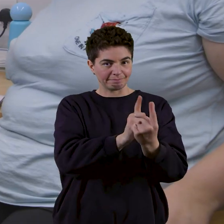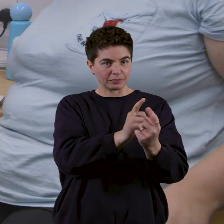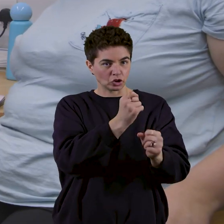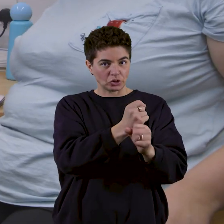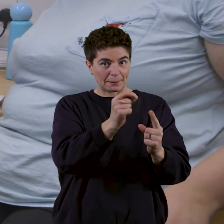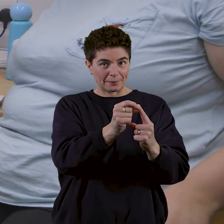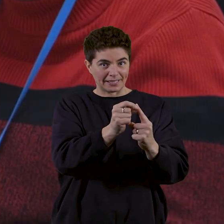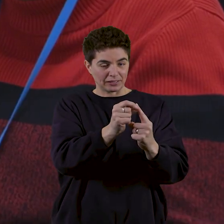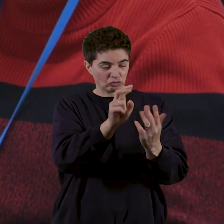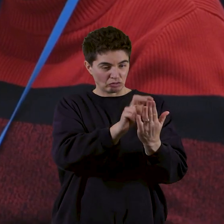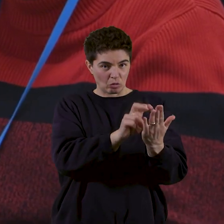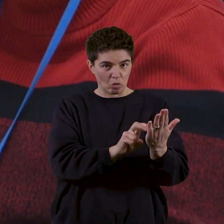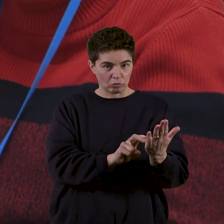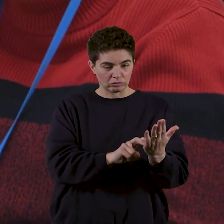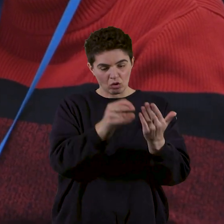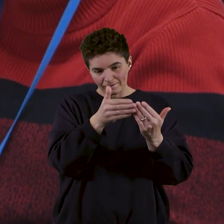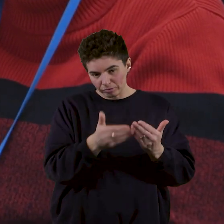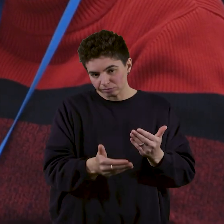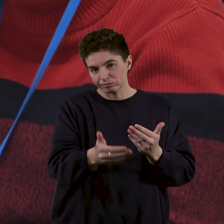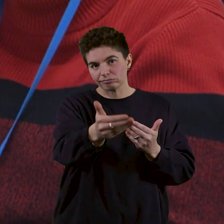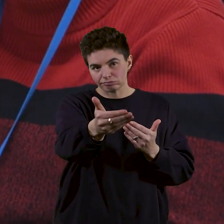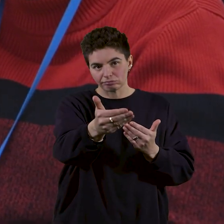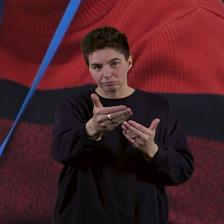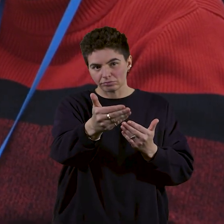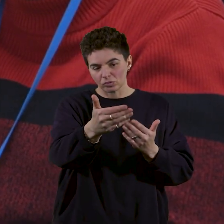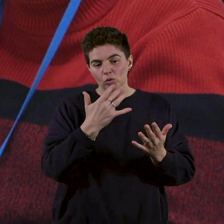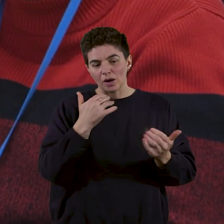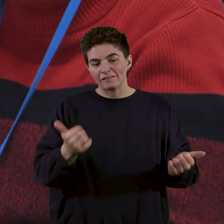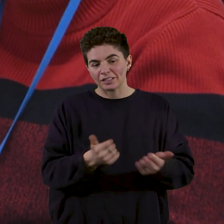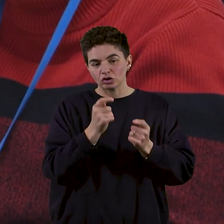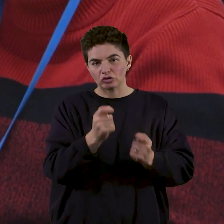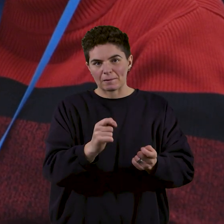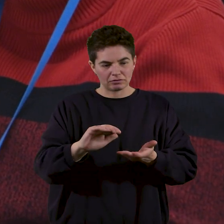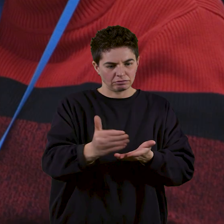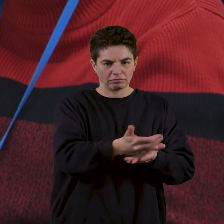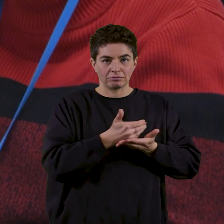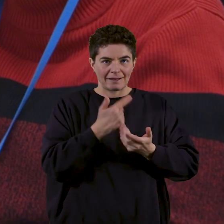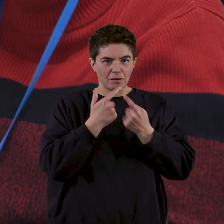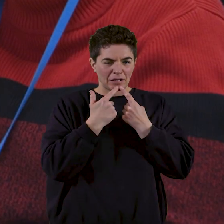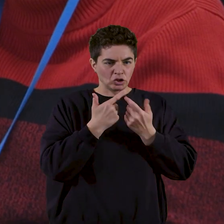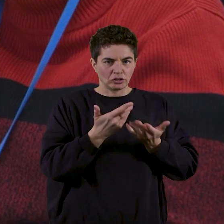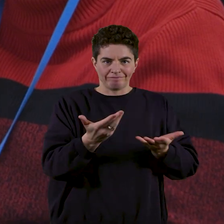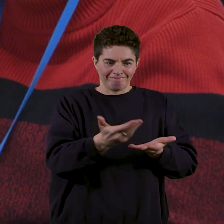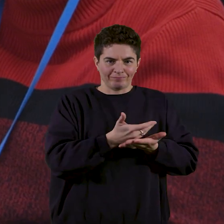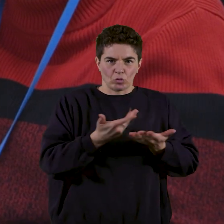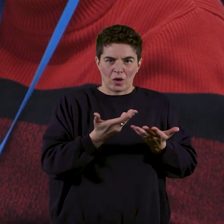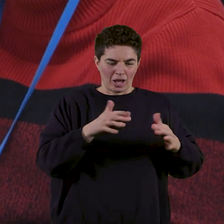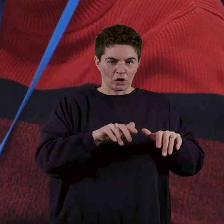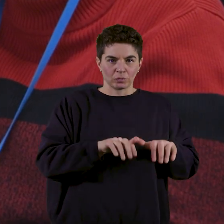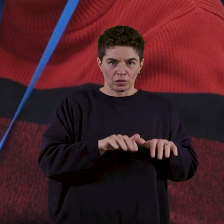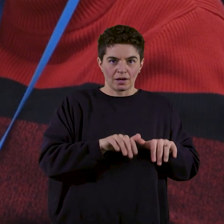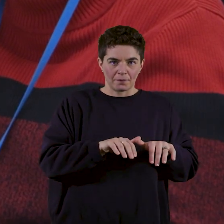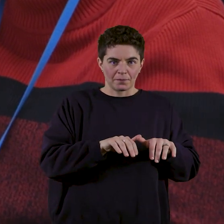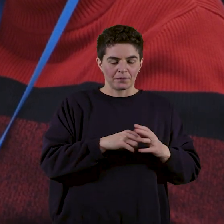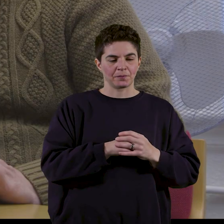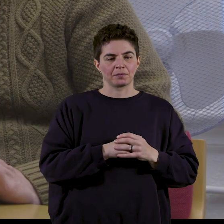GP to after our treatment is finished, is collected and stored on a computer.